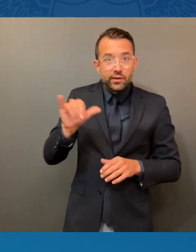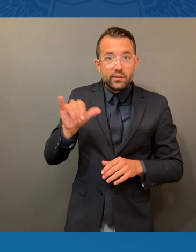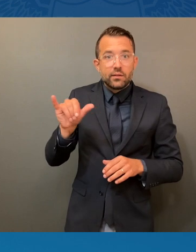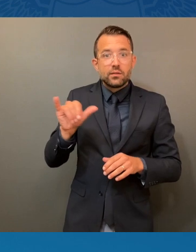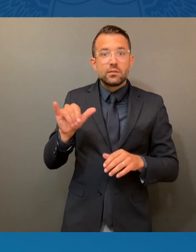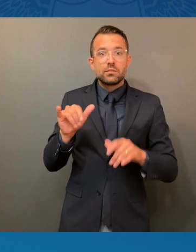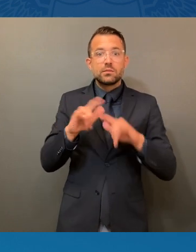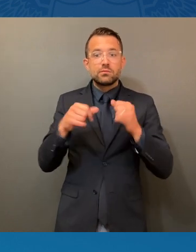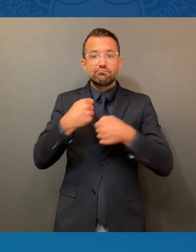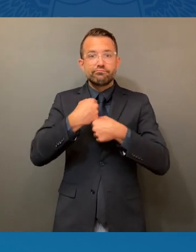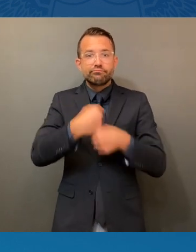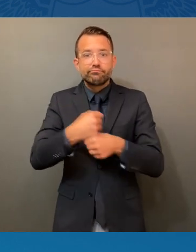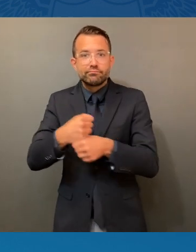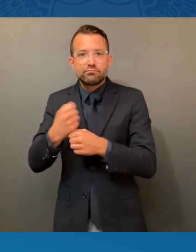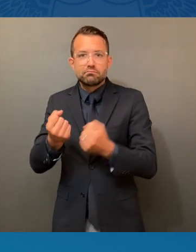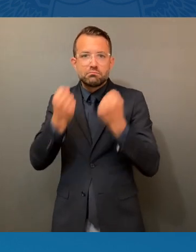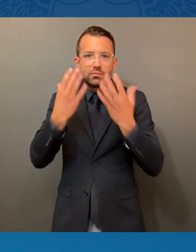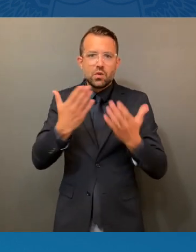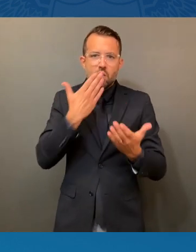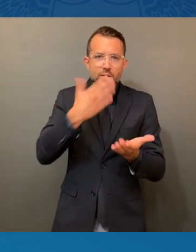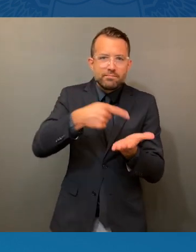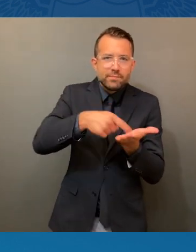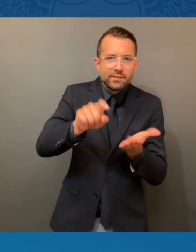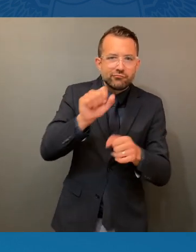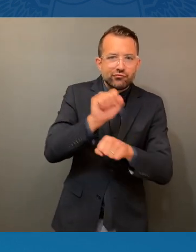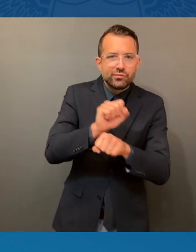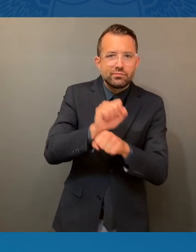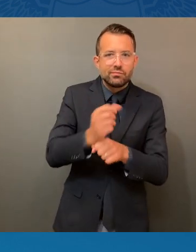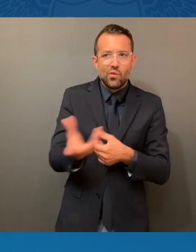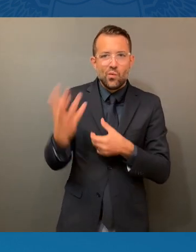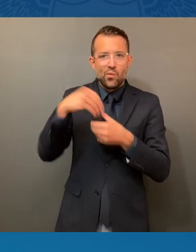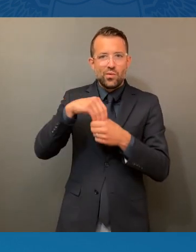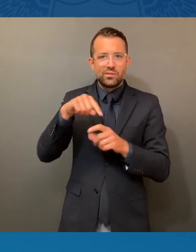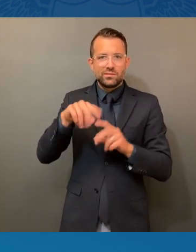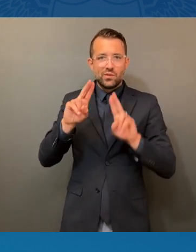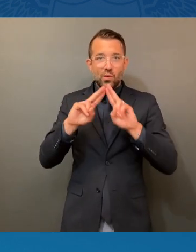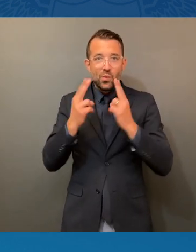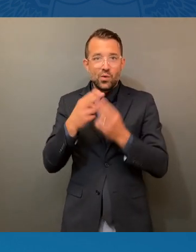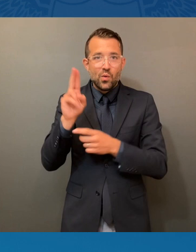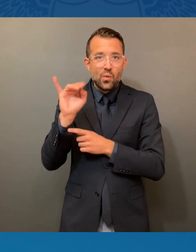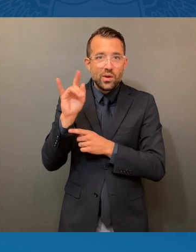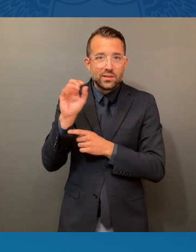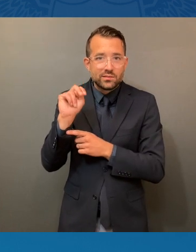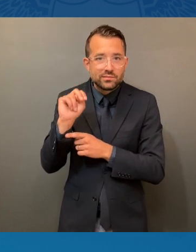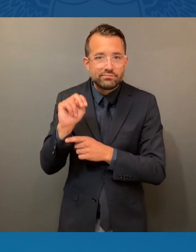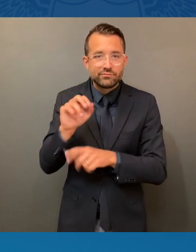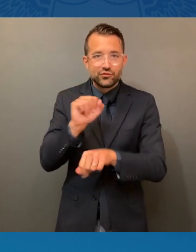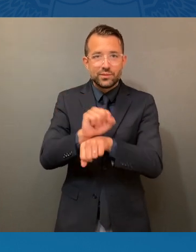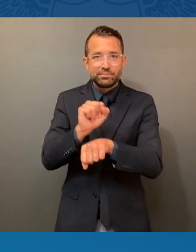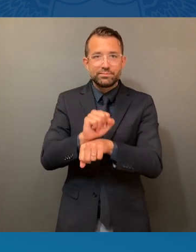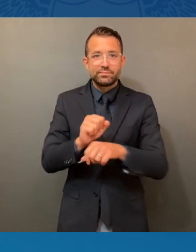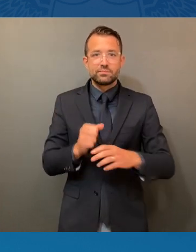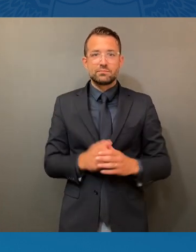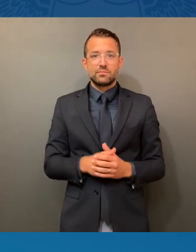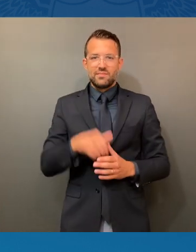including good union jobs. So this is the work that we are doing. And you know, if anybody asks anybody here,